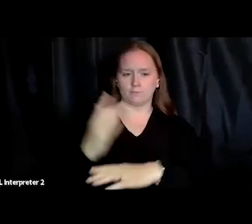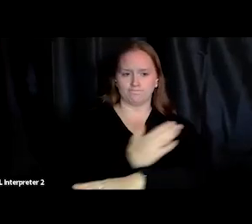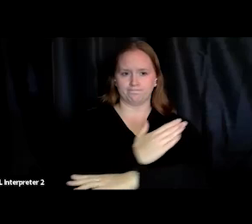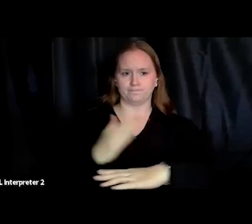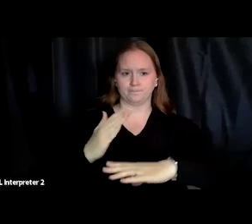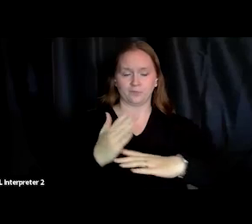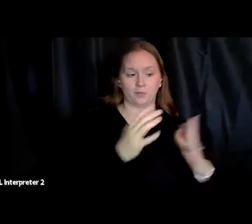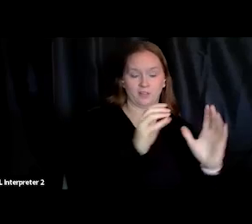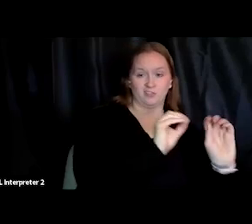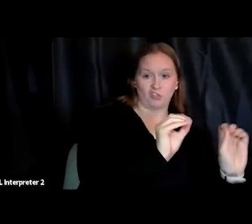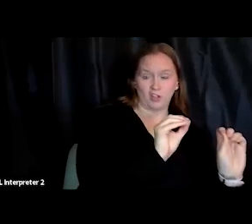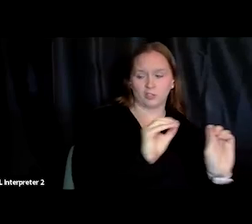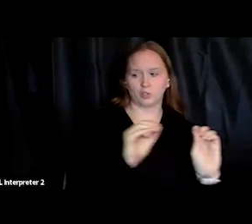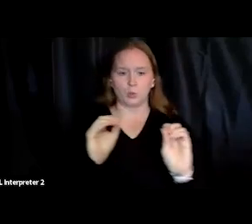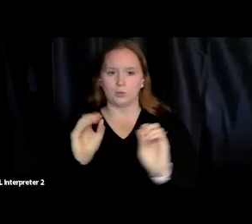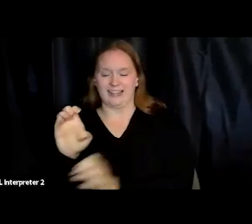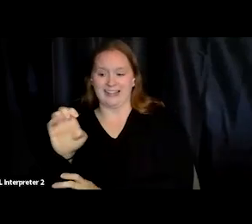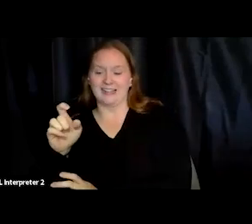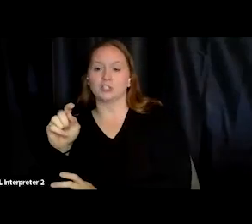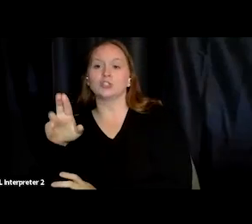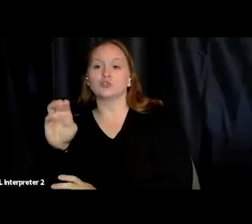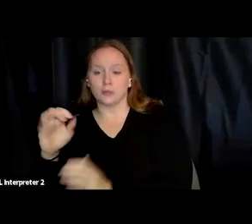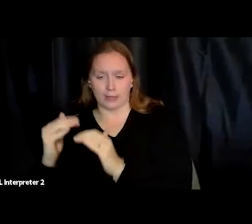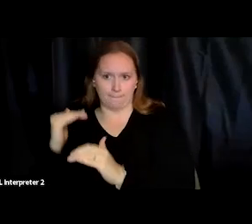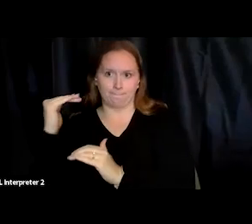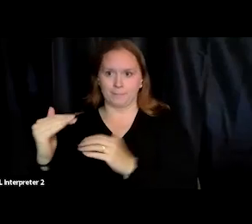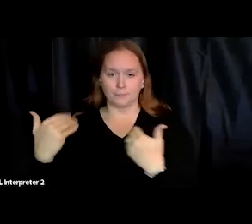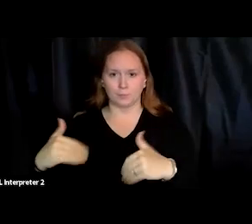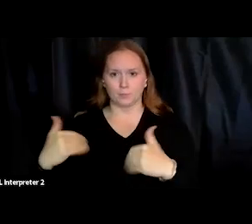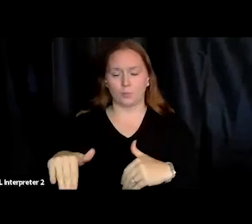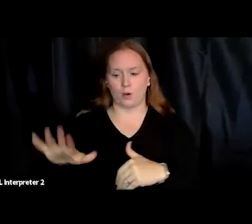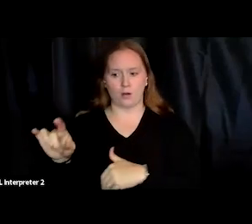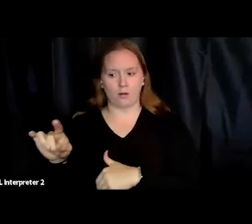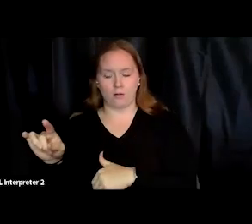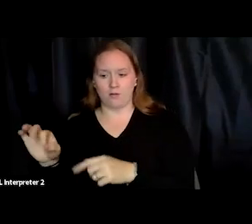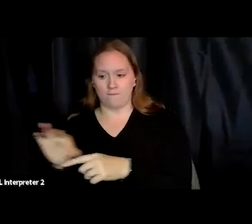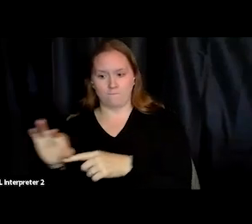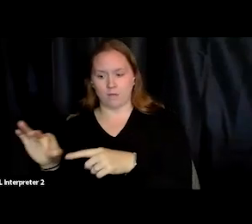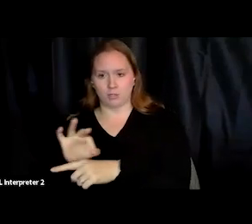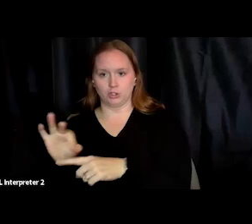to extreme where the applicant is absolutely not able to function at all in that area.